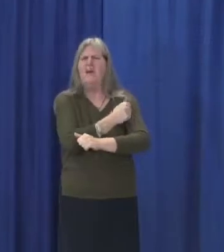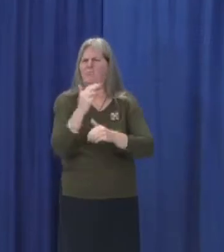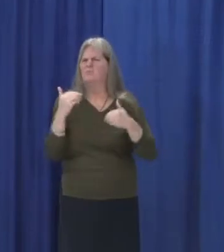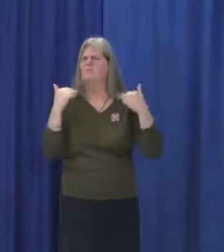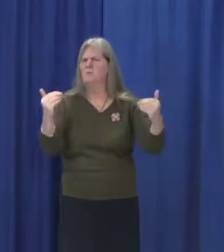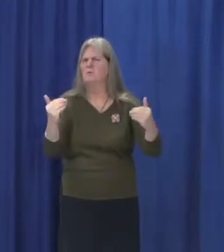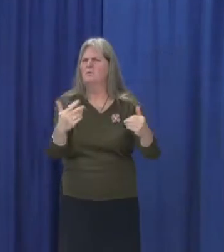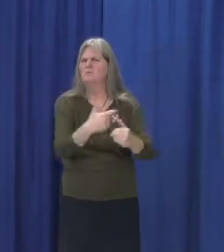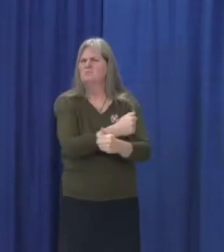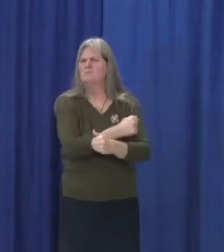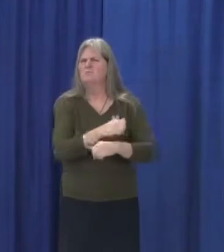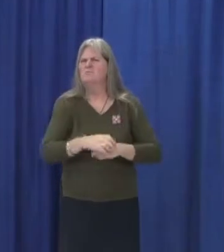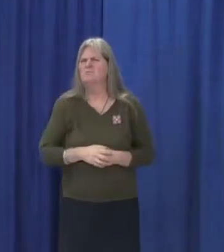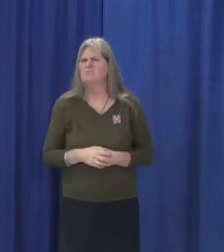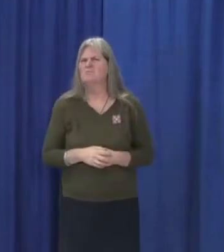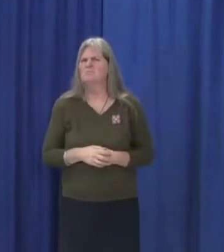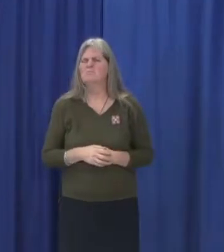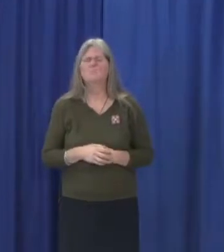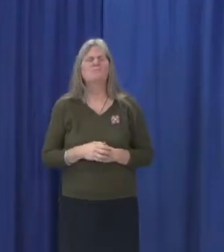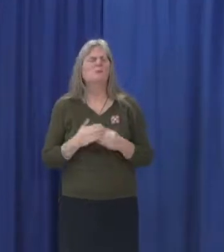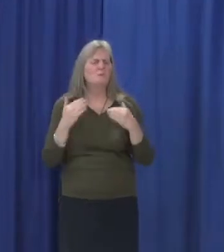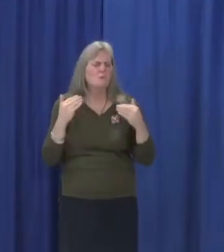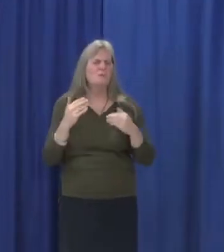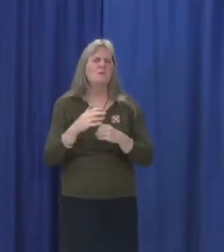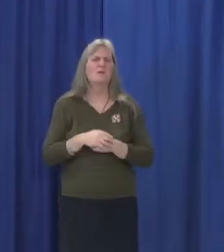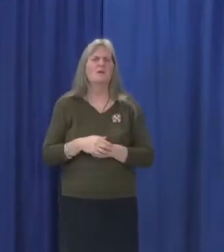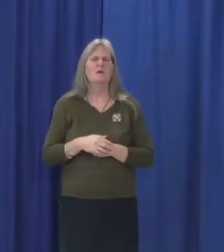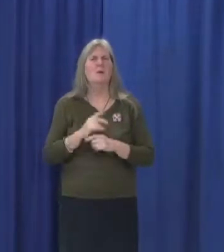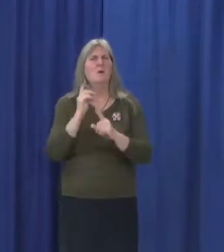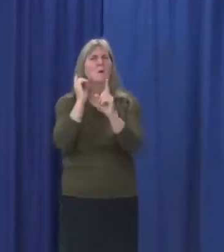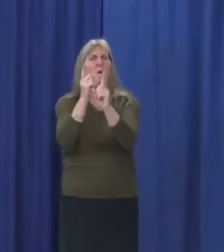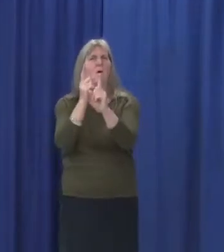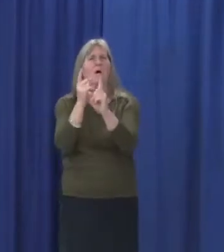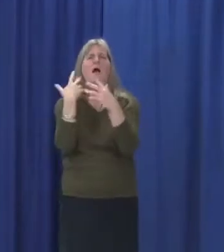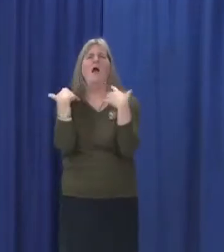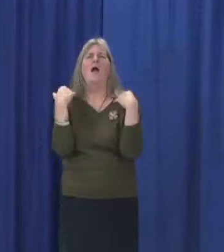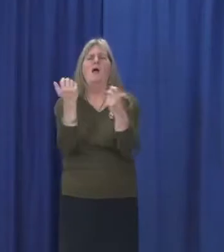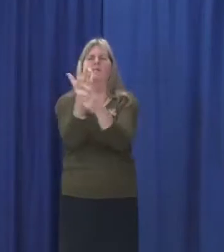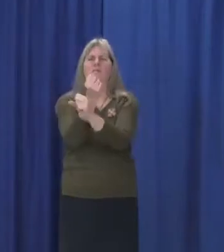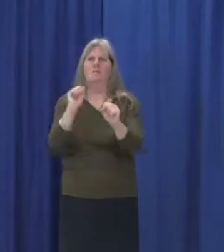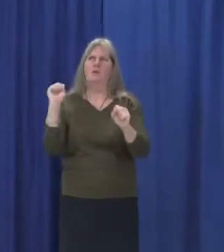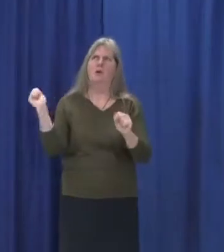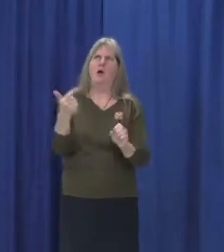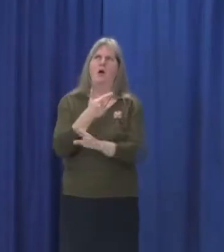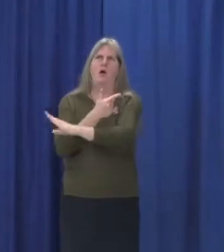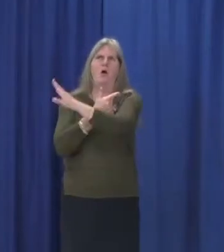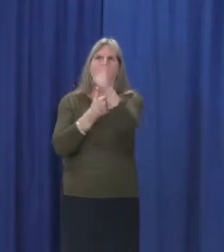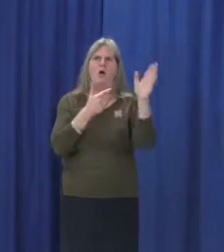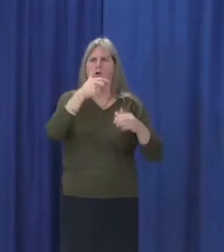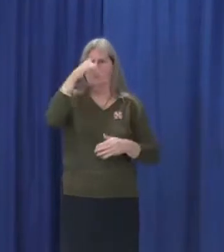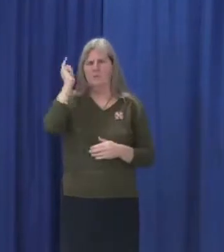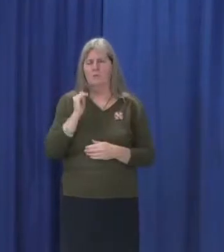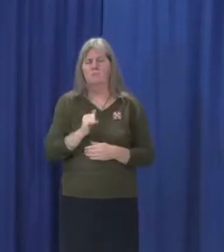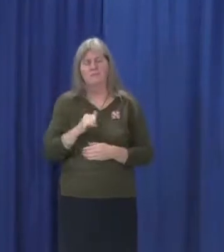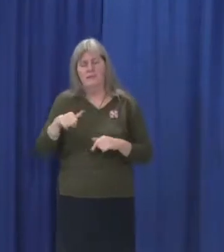Guinea vaccinated remains the best way to protect the health and safety of everyone. We are fortunate here in the